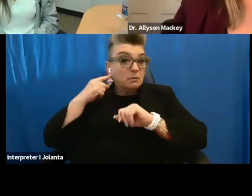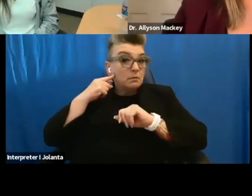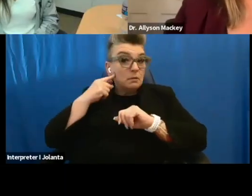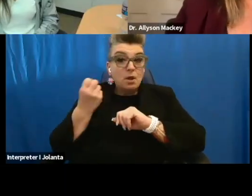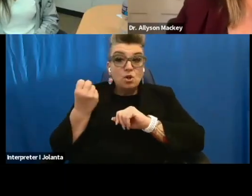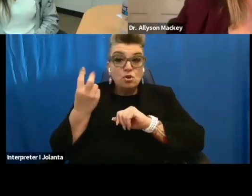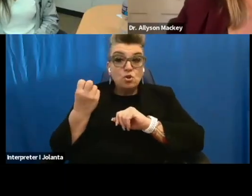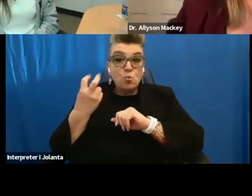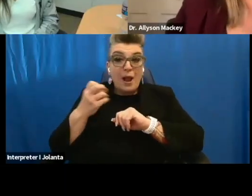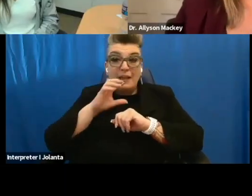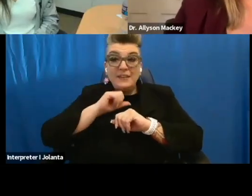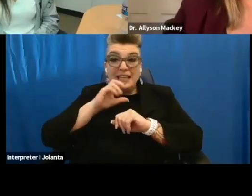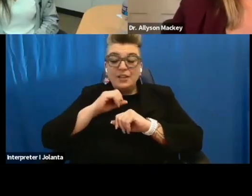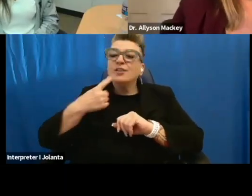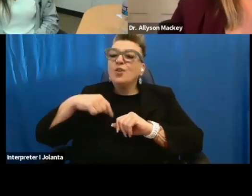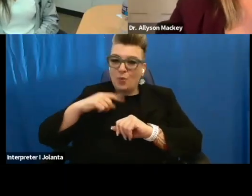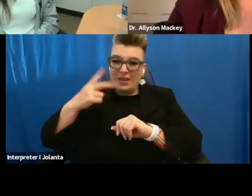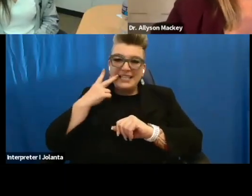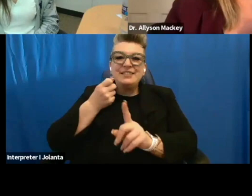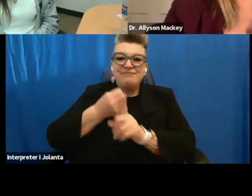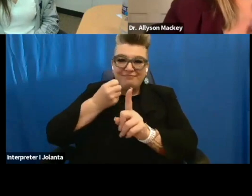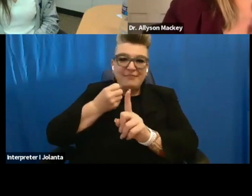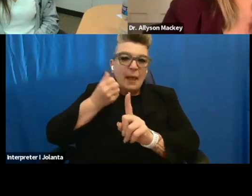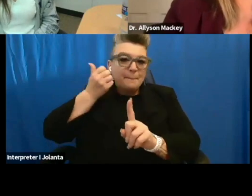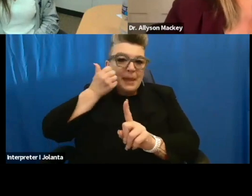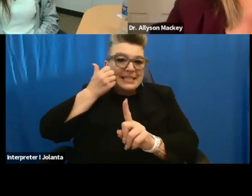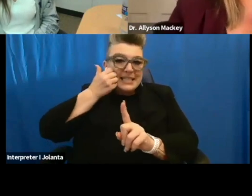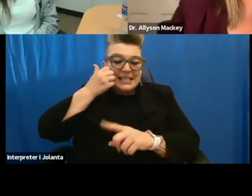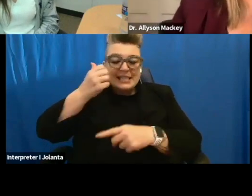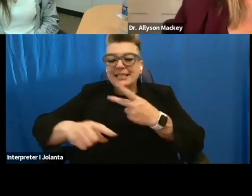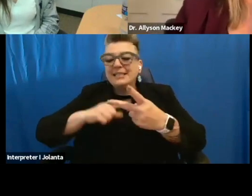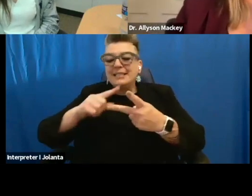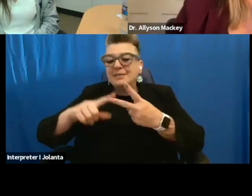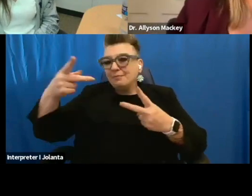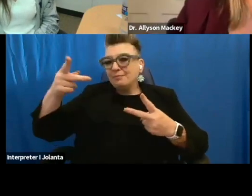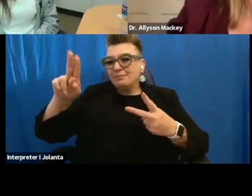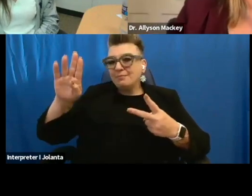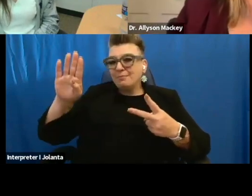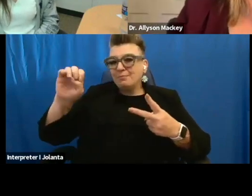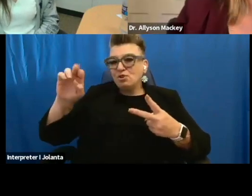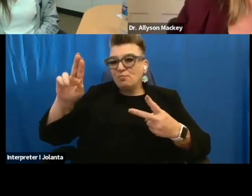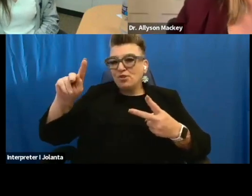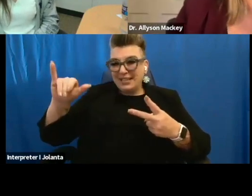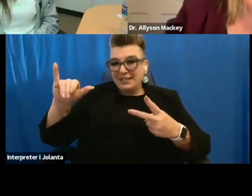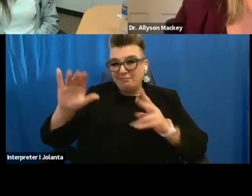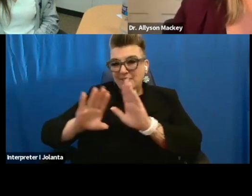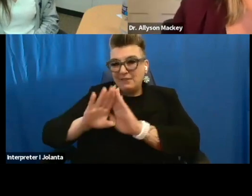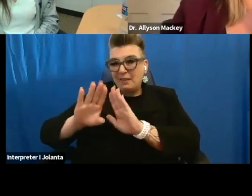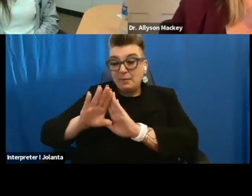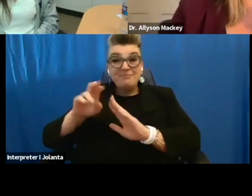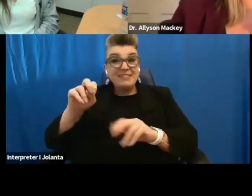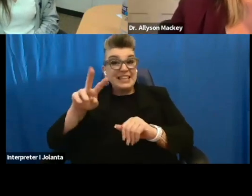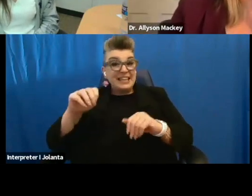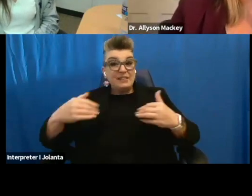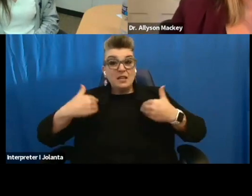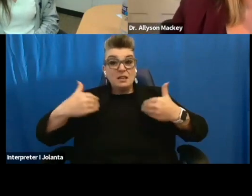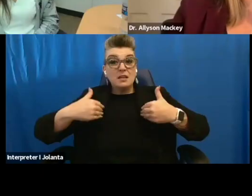onset of mensus or pubertal development um and we see even in the young kids correlations with